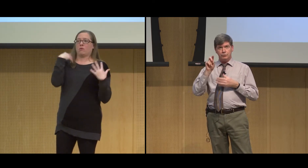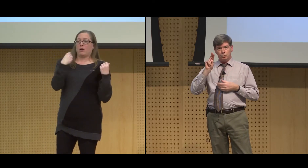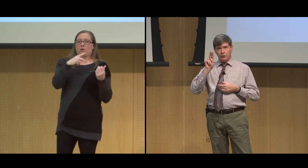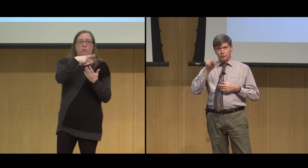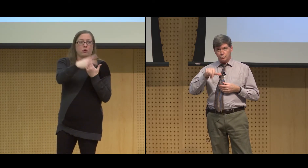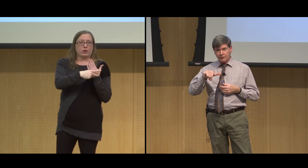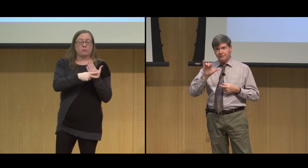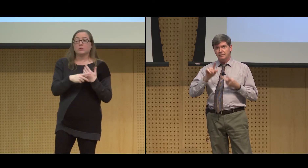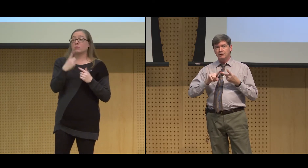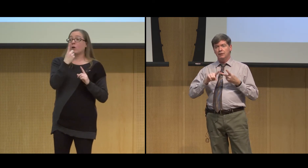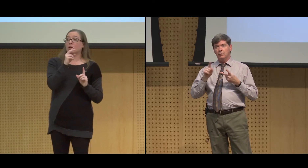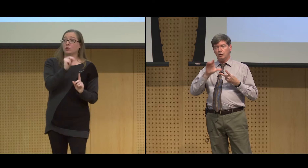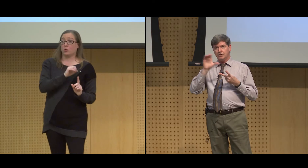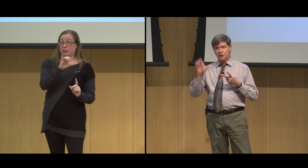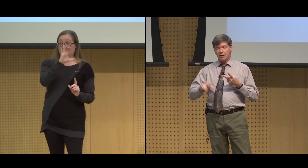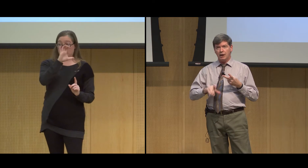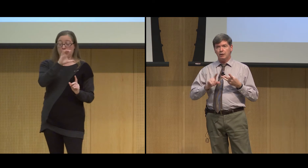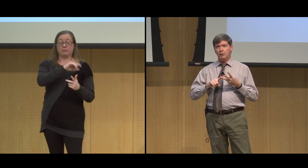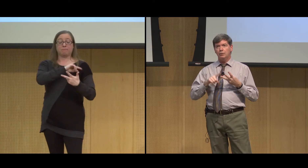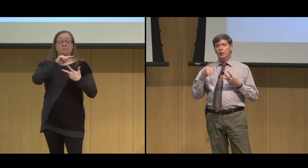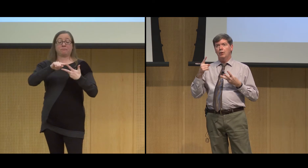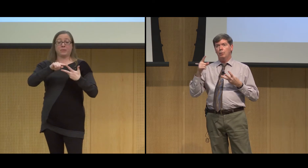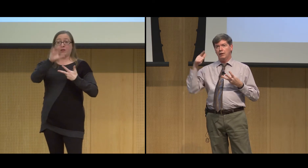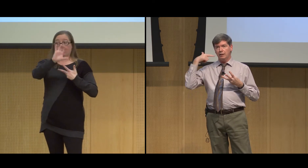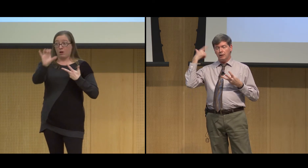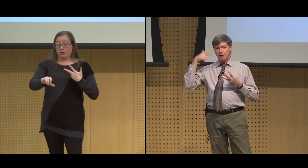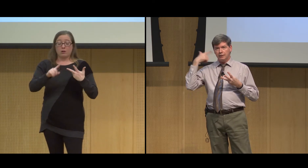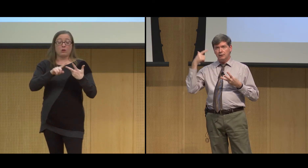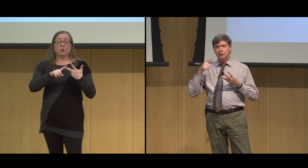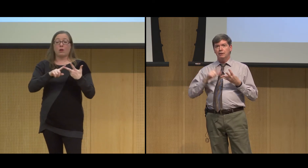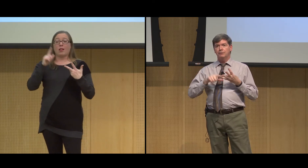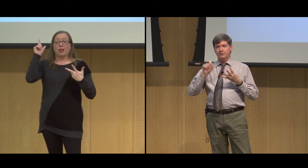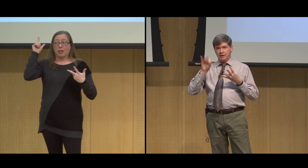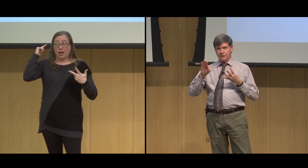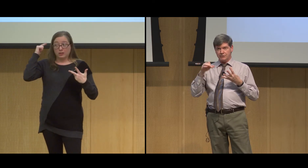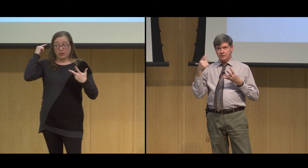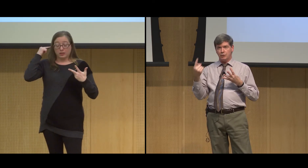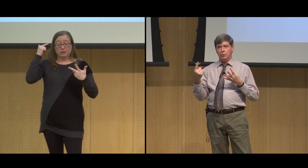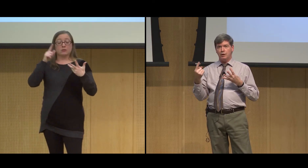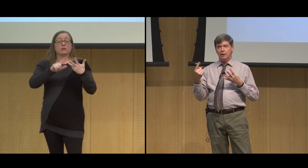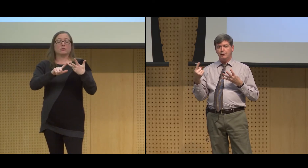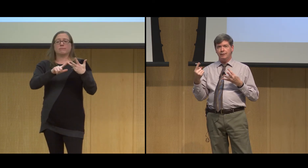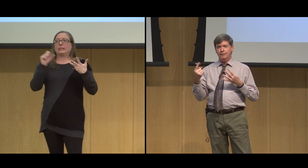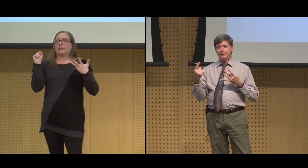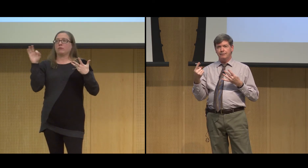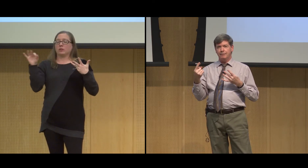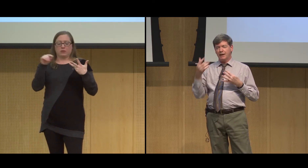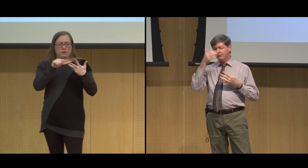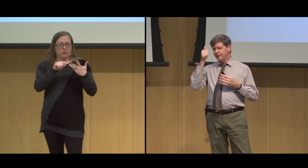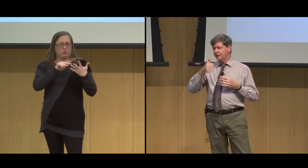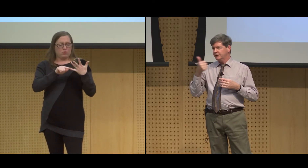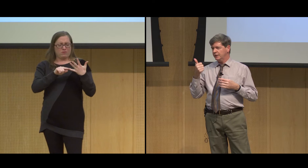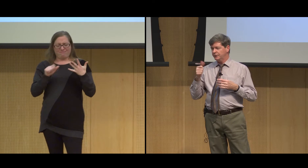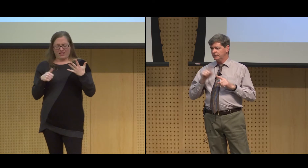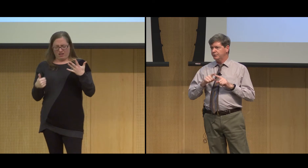one in--one in New York City, one in Chicago, one in London, the San Francisco one-- I'm forgetting the others,